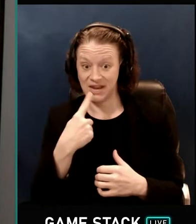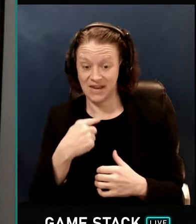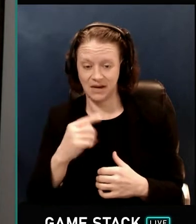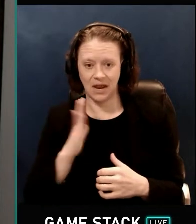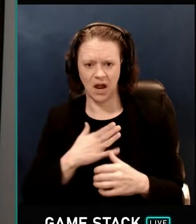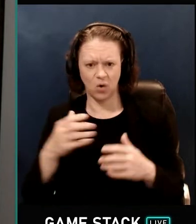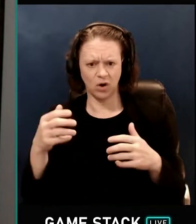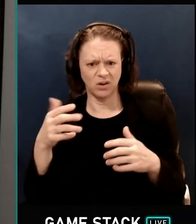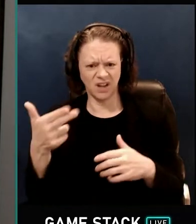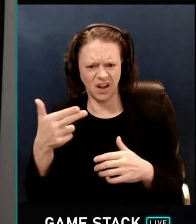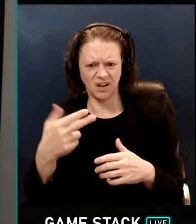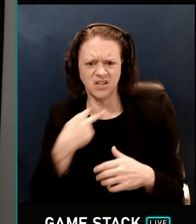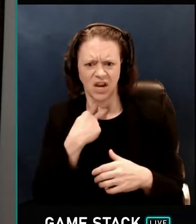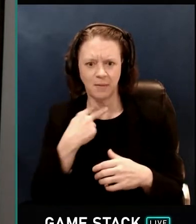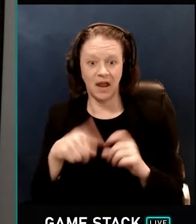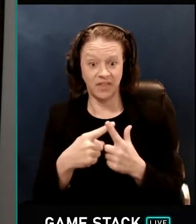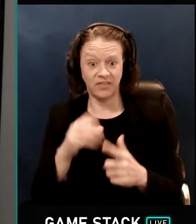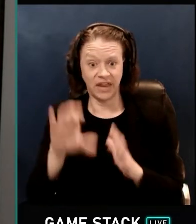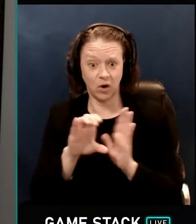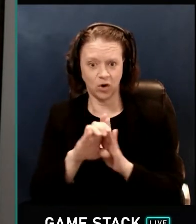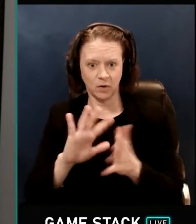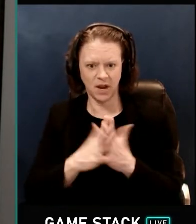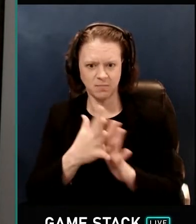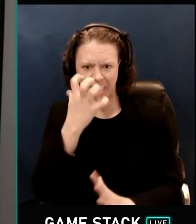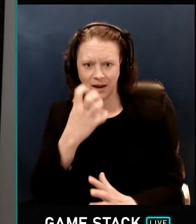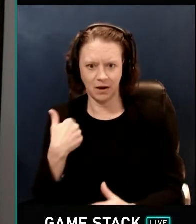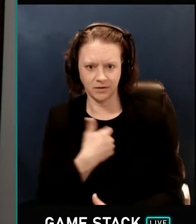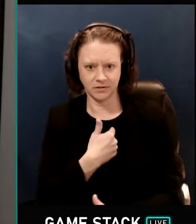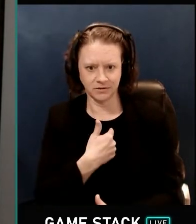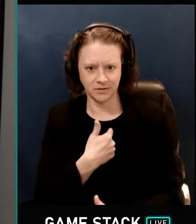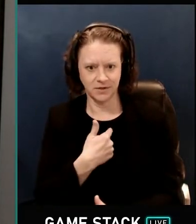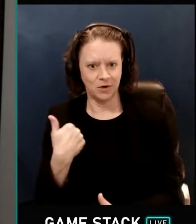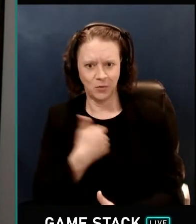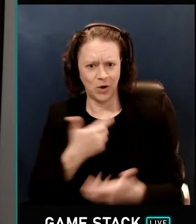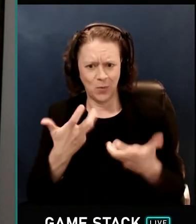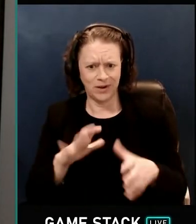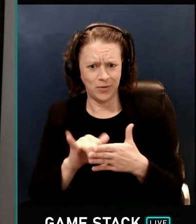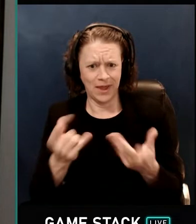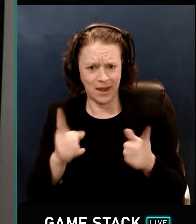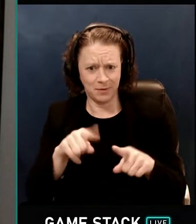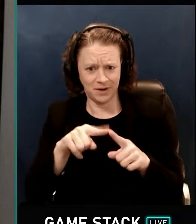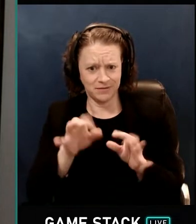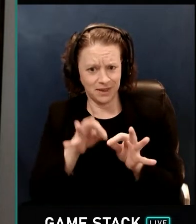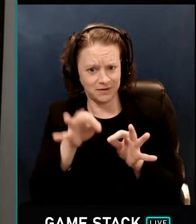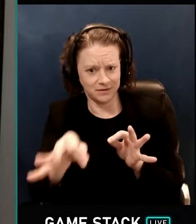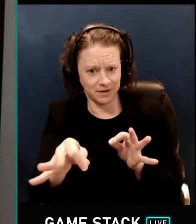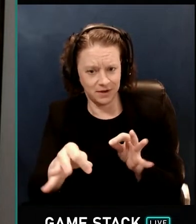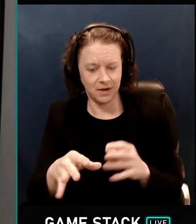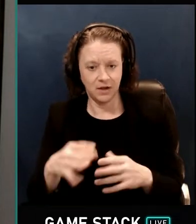mad at us and we wouldn't want that to happen because of latency. So, to make it feel better when it's streaming, the